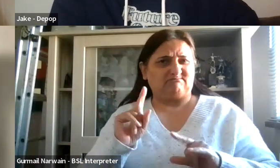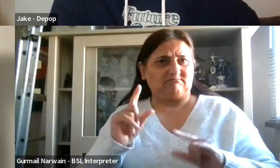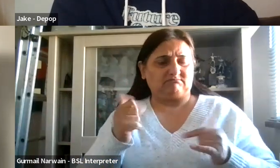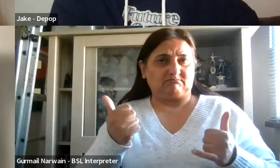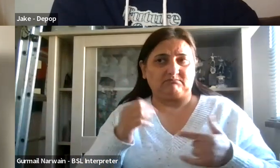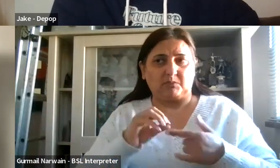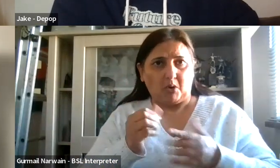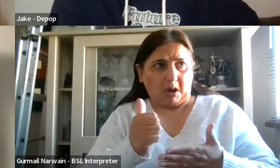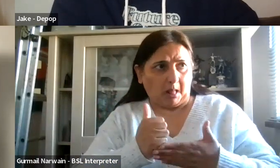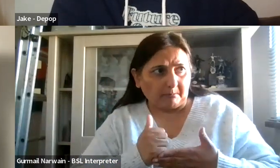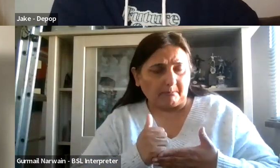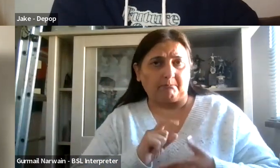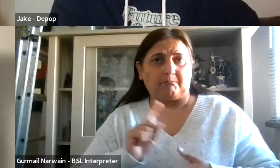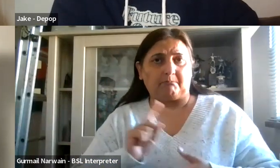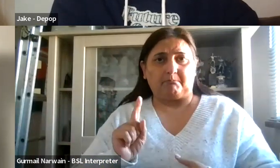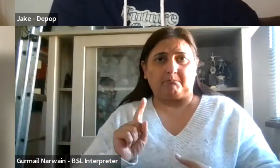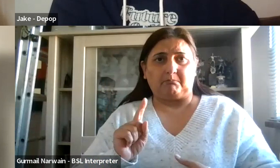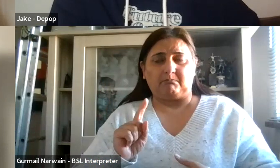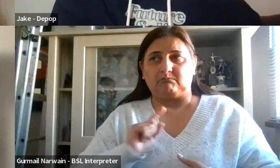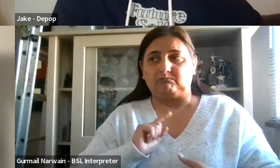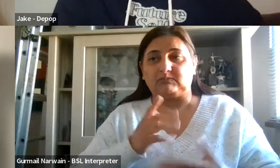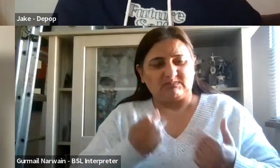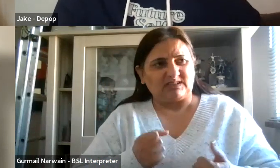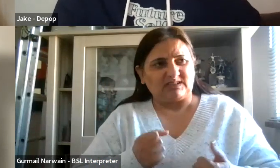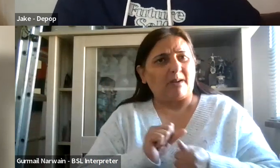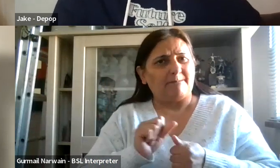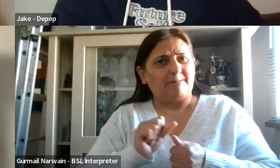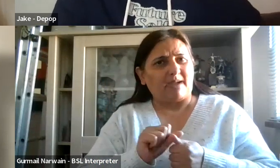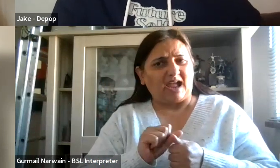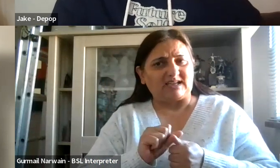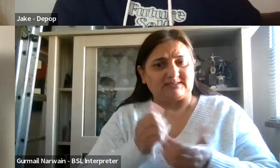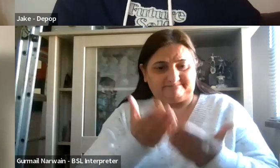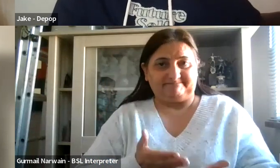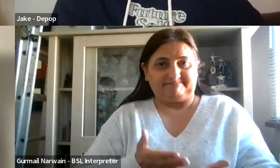or whether it's, you know, an acceptance, it's always better to have that Points or weather it's an acceptance, it's better to have that feedback, so